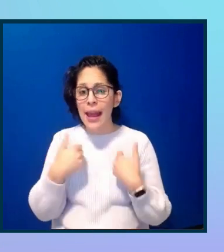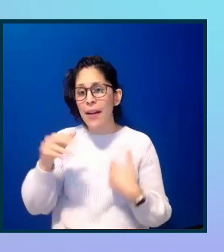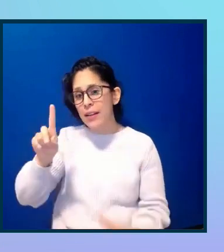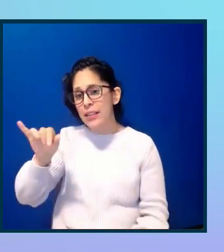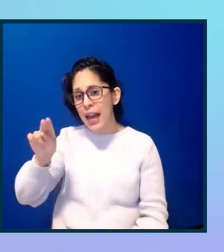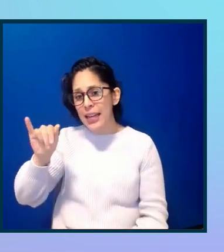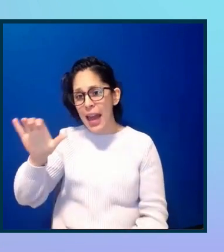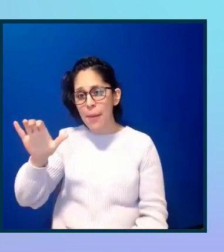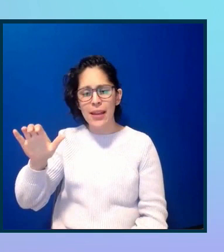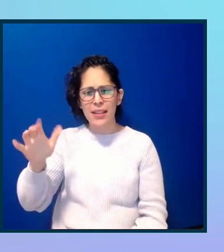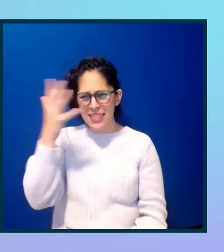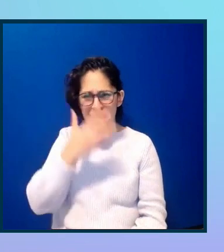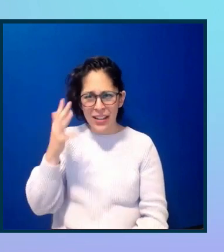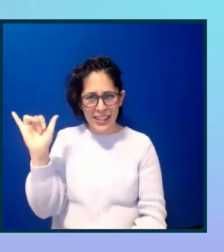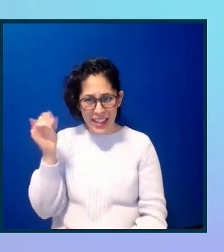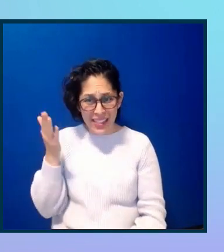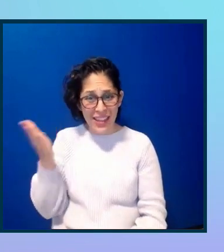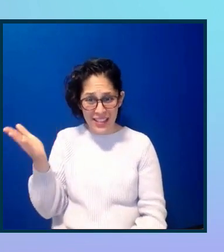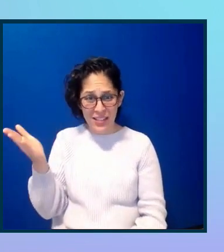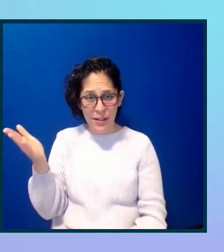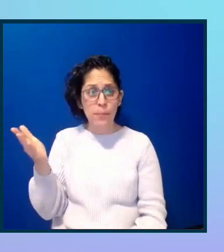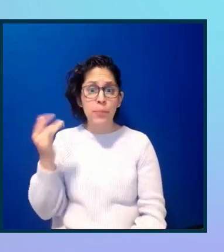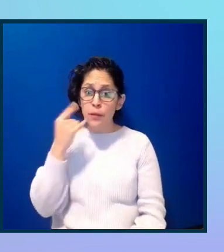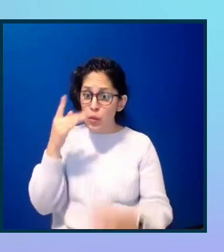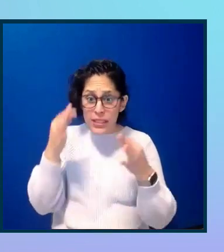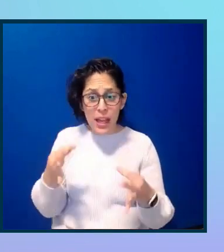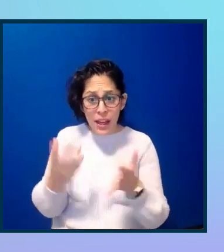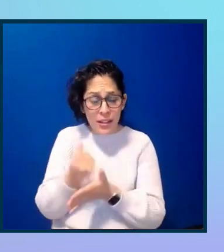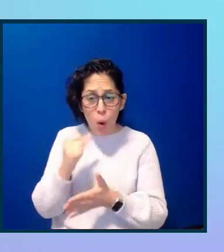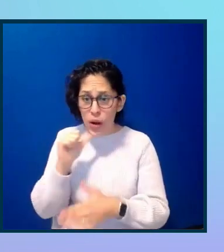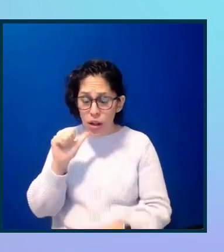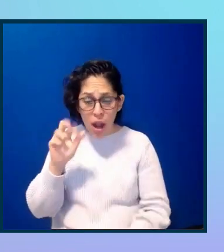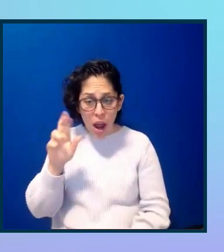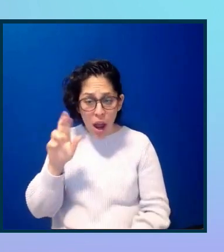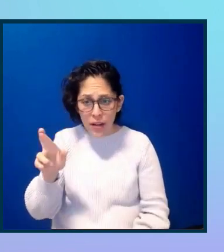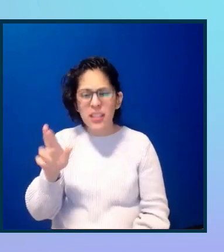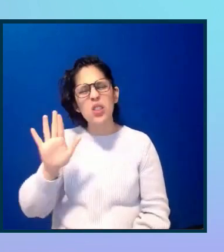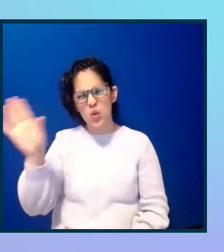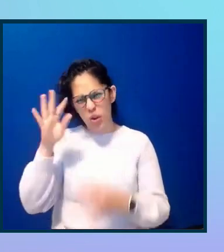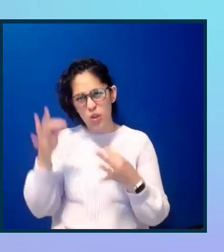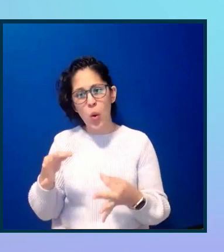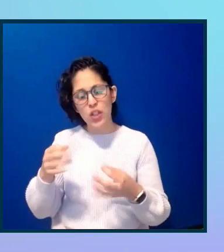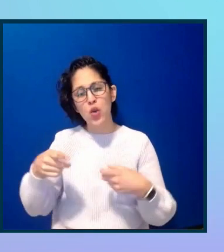Whether or not you choose to do that is a choice, right? So it's your choice in order to enable that, or you just flatten it out